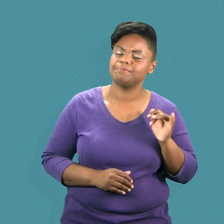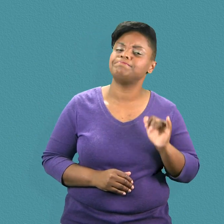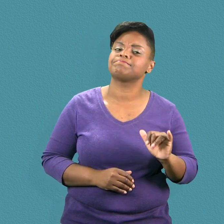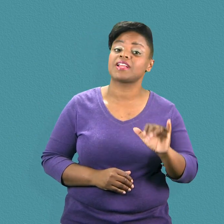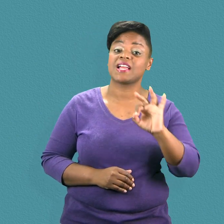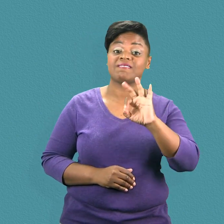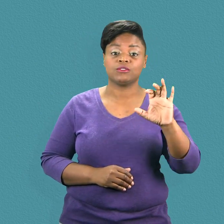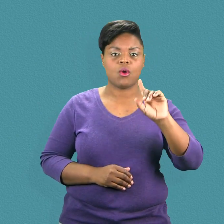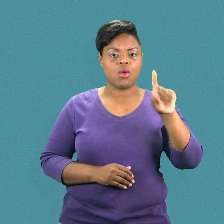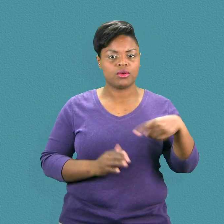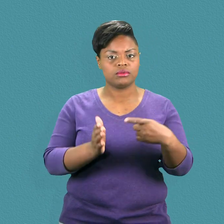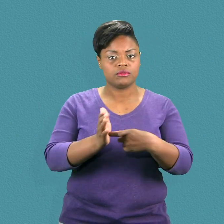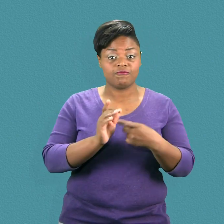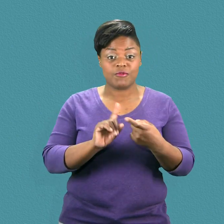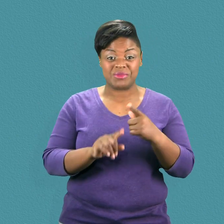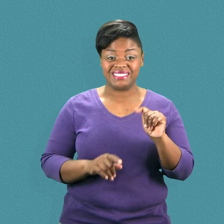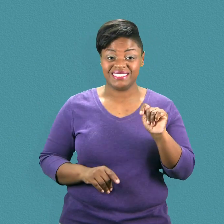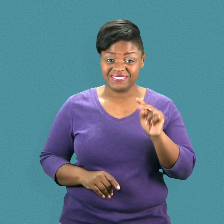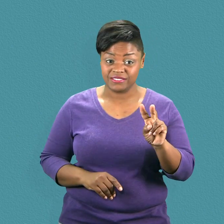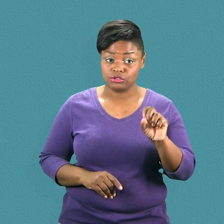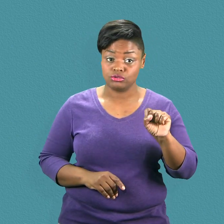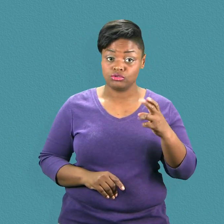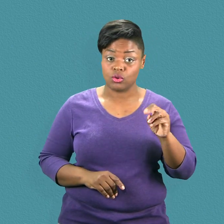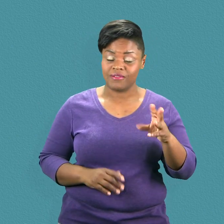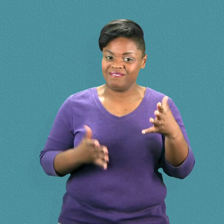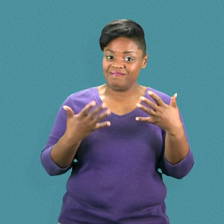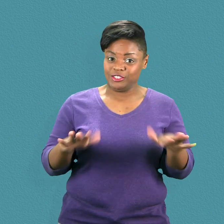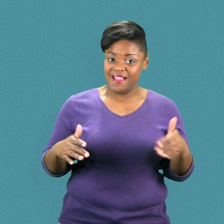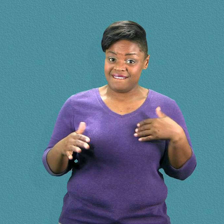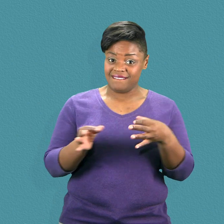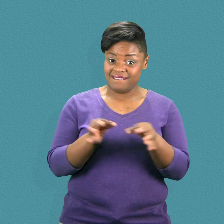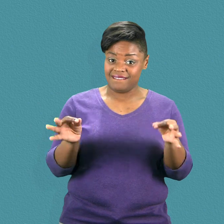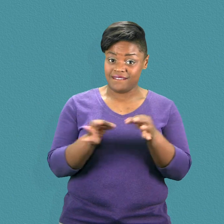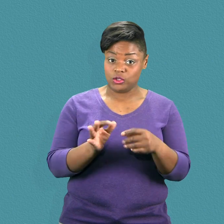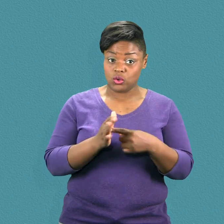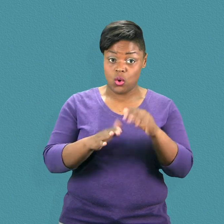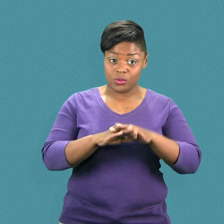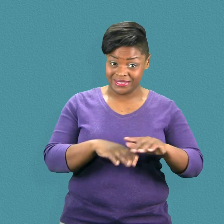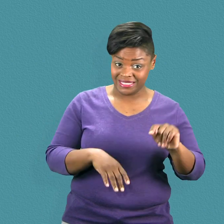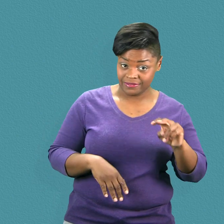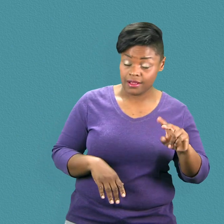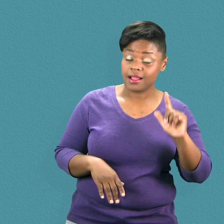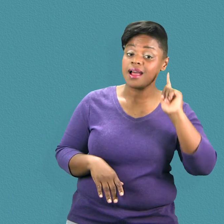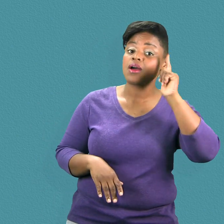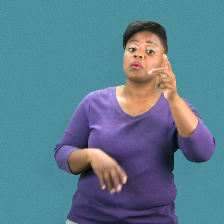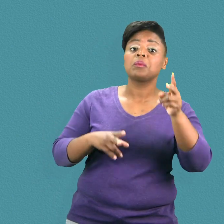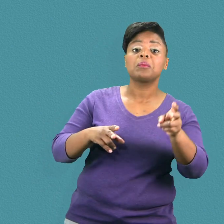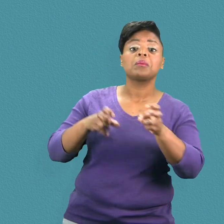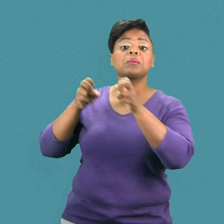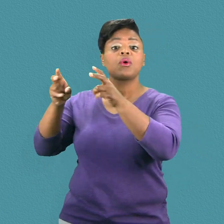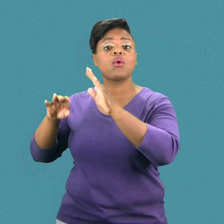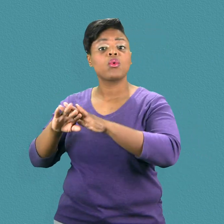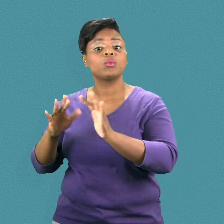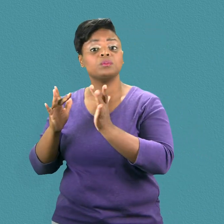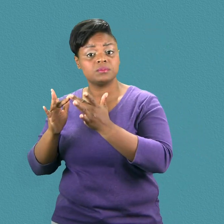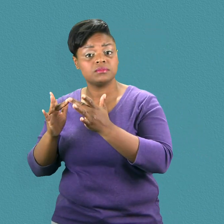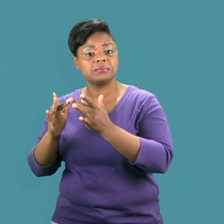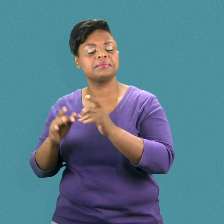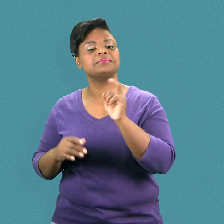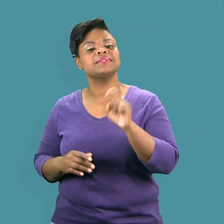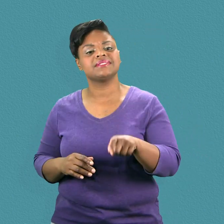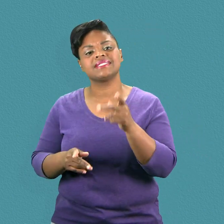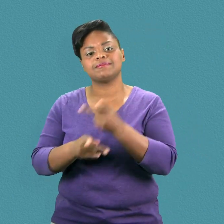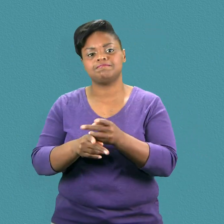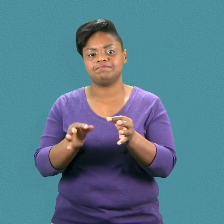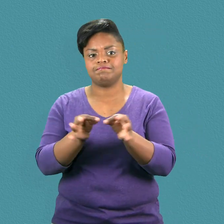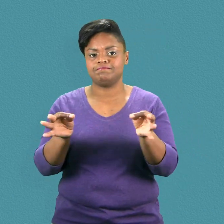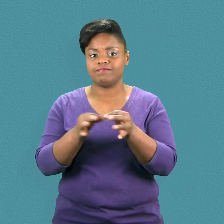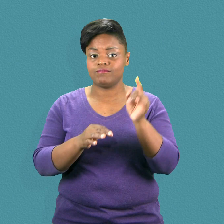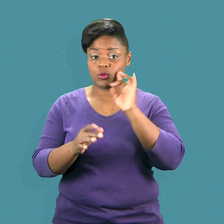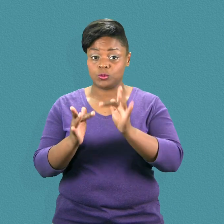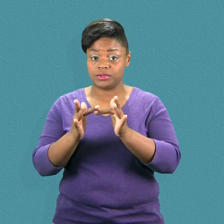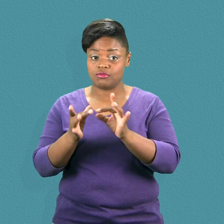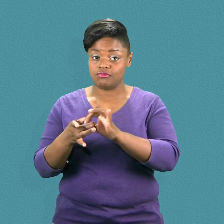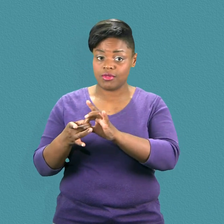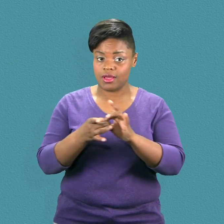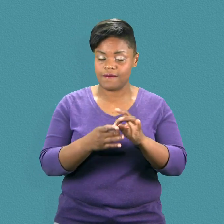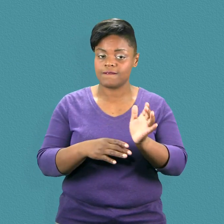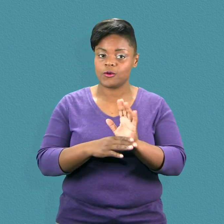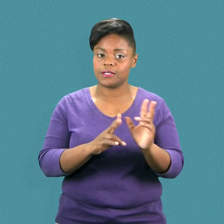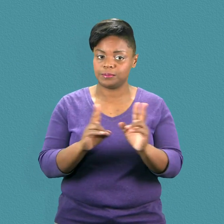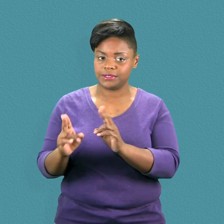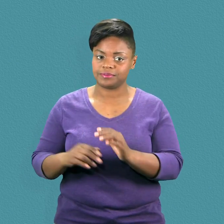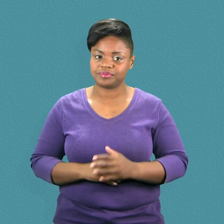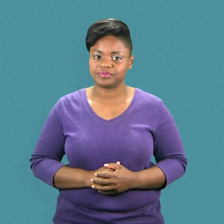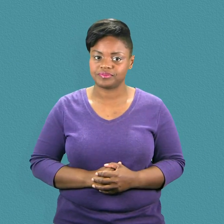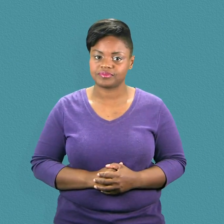FCC rules only require shows that have been captioned on TV to be shown on the Internet with captions.